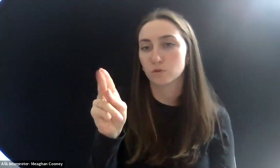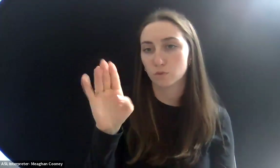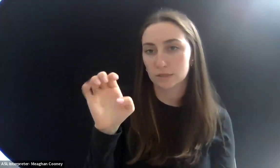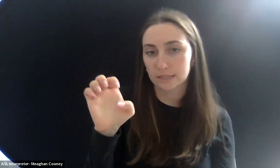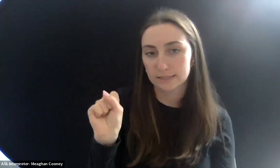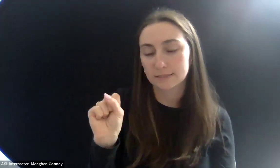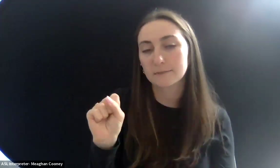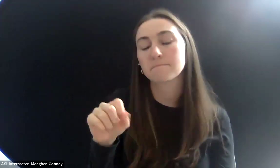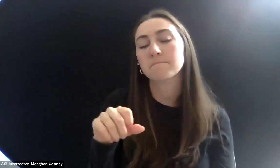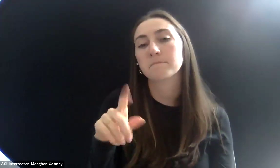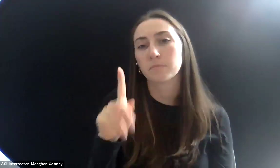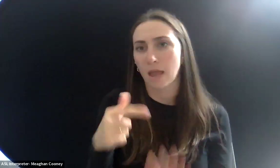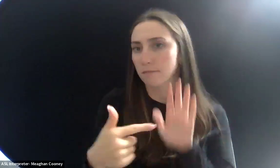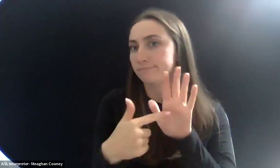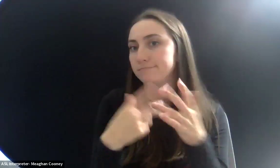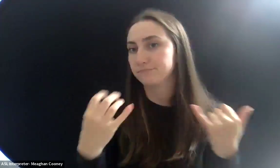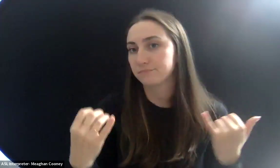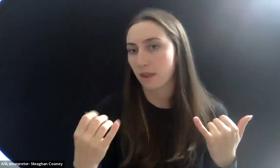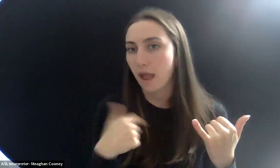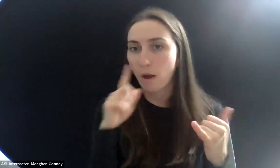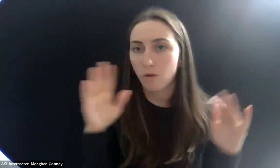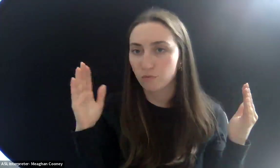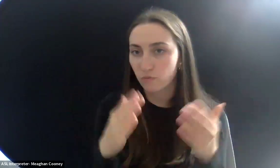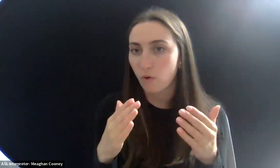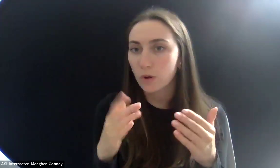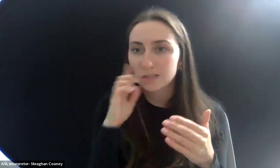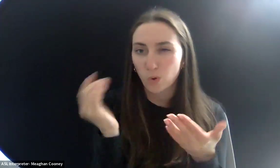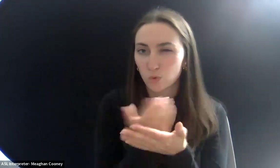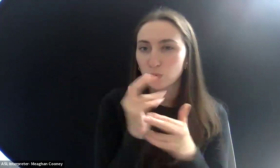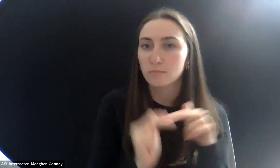indicated, currently the focus is primarily on new building construction.